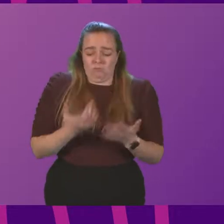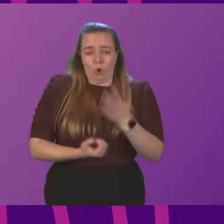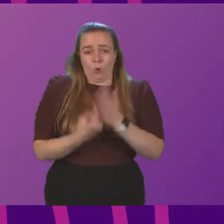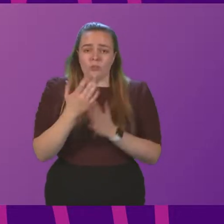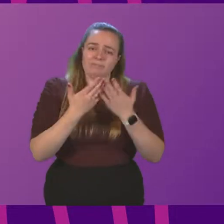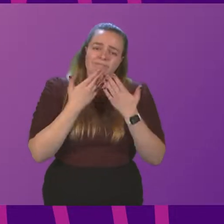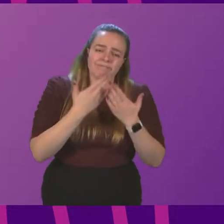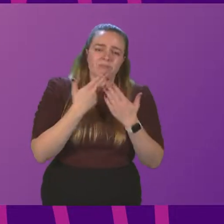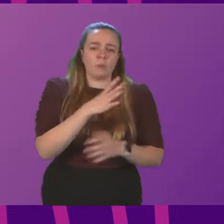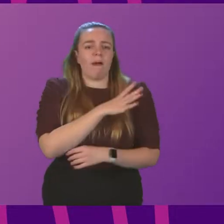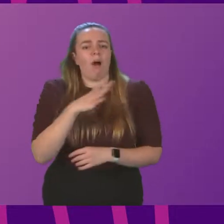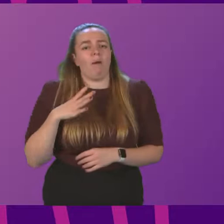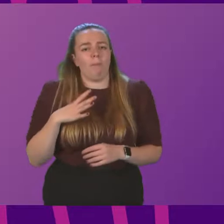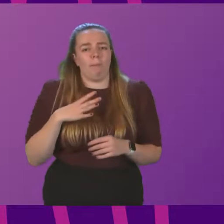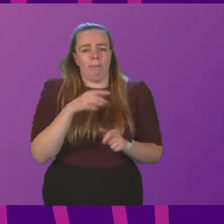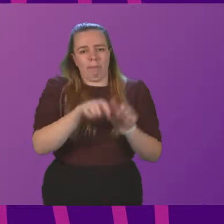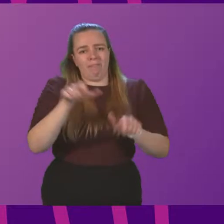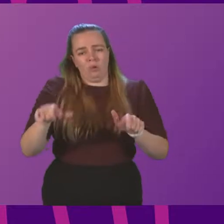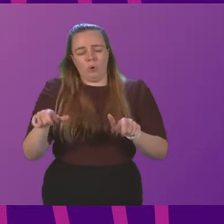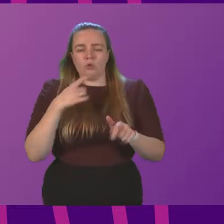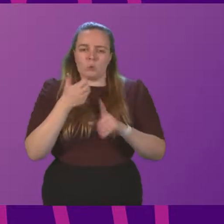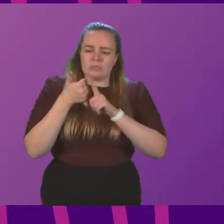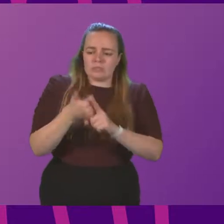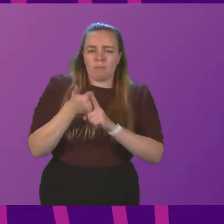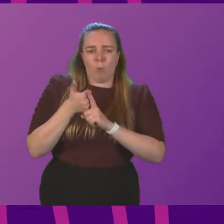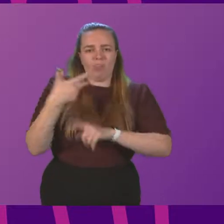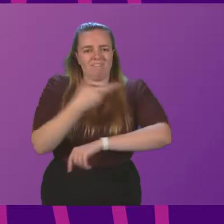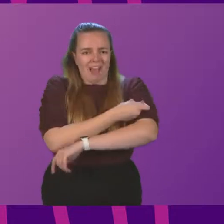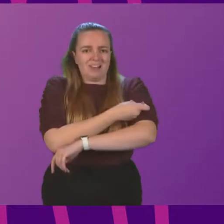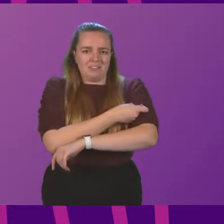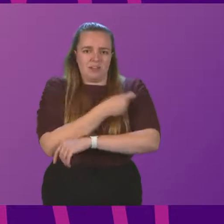forces for agreeing to support our vaccination effort by complementing our current workforce.